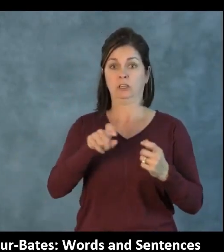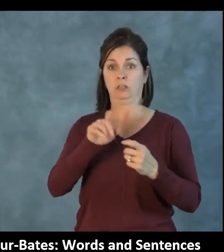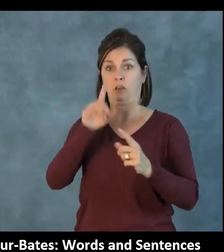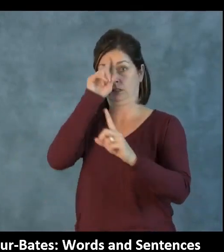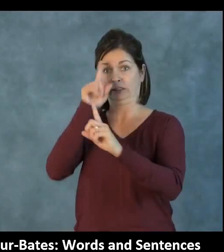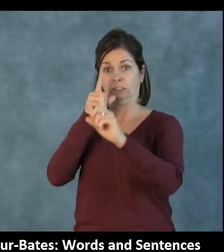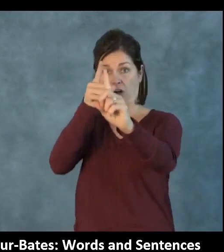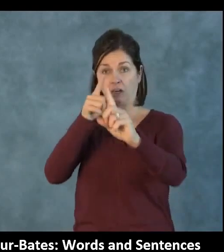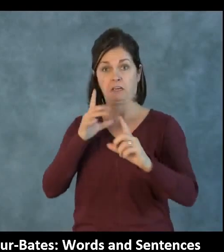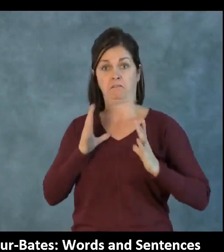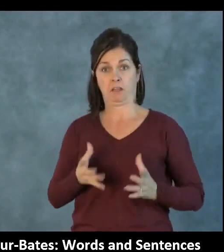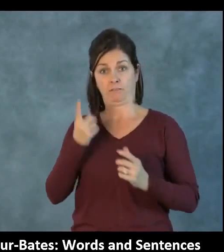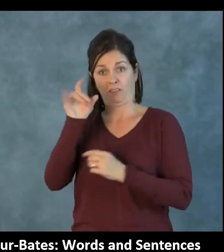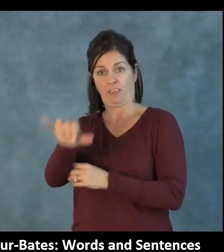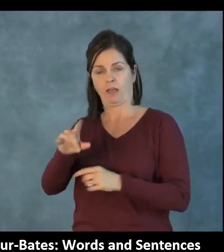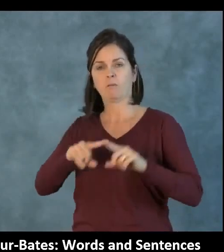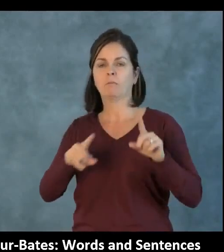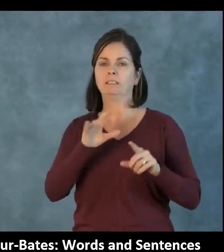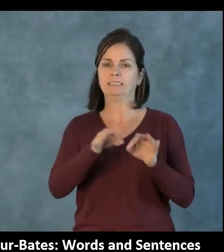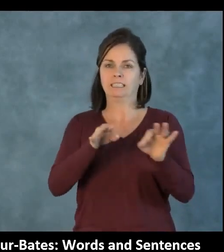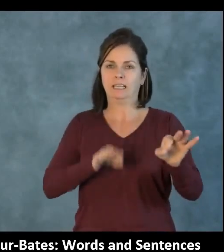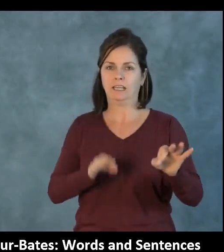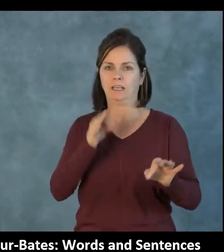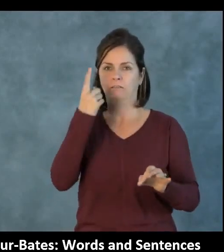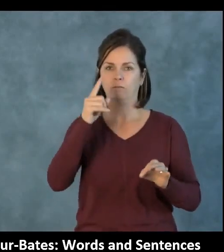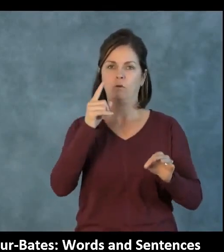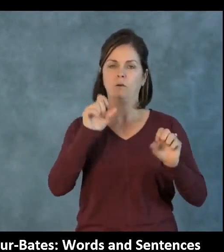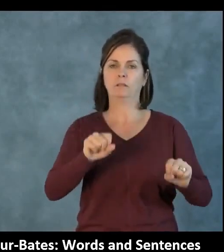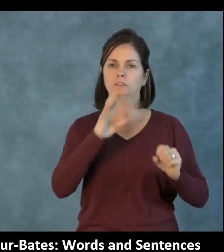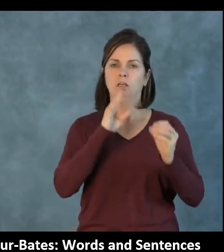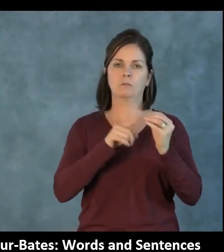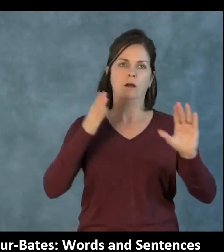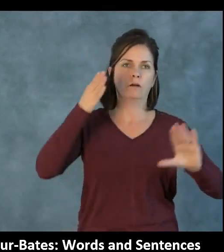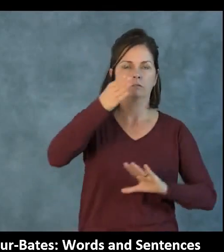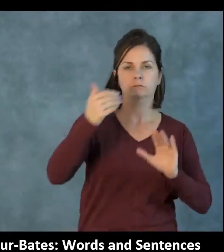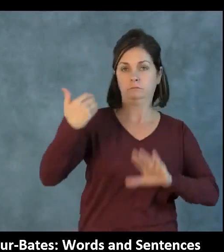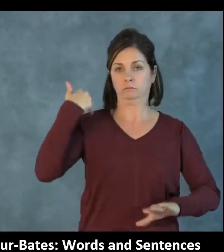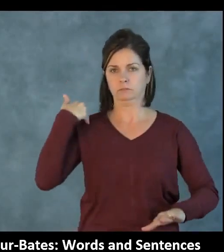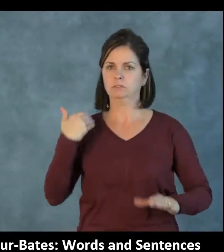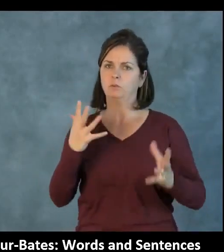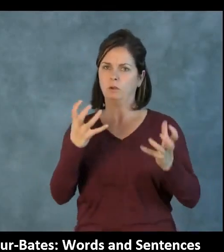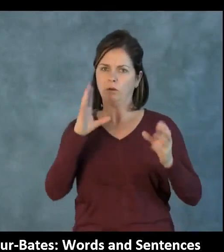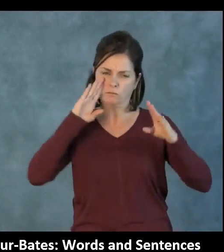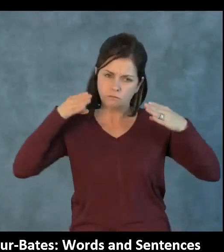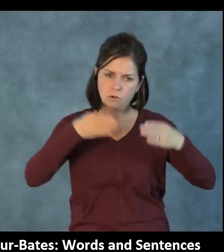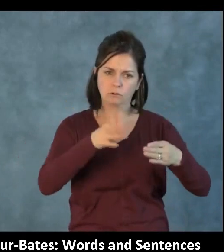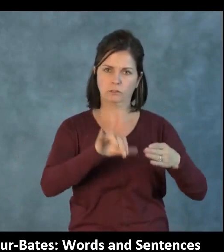and that would definitely be something we'd want to be encouraging. Let's go back to her summary sheet and look at